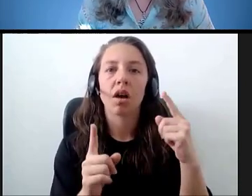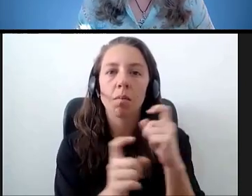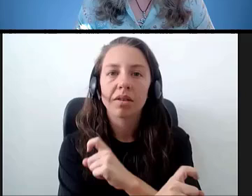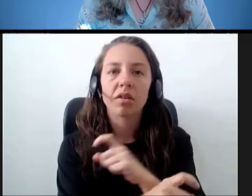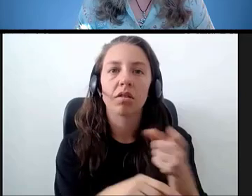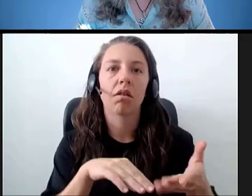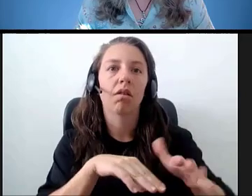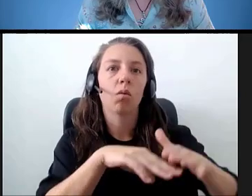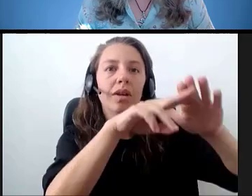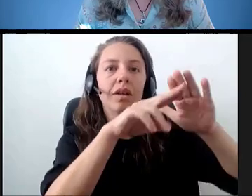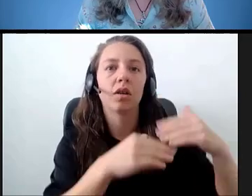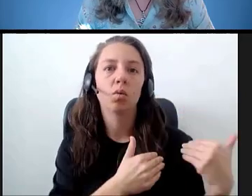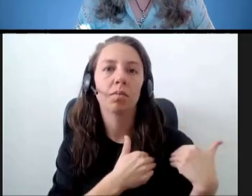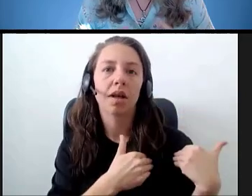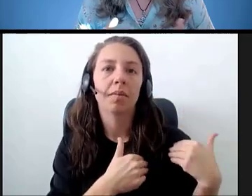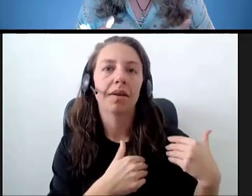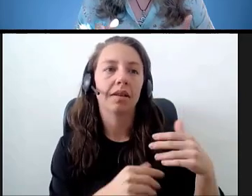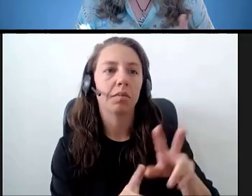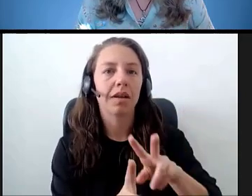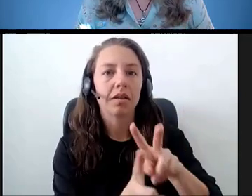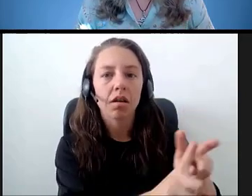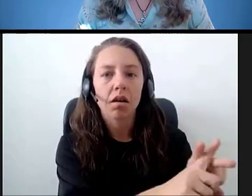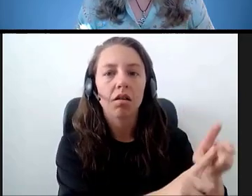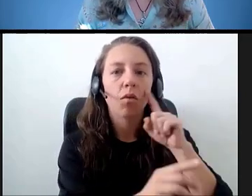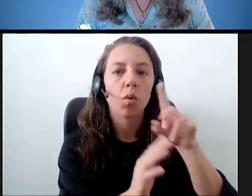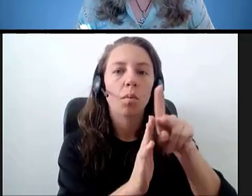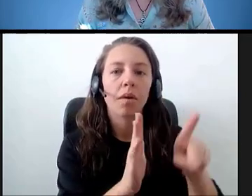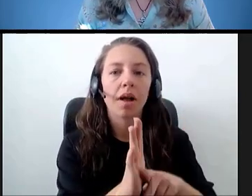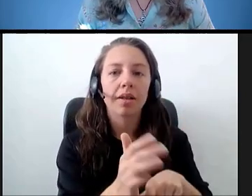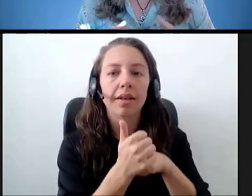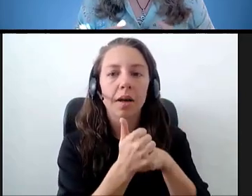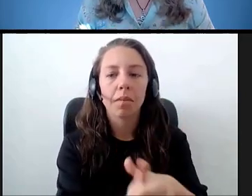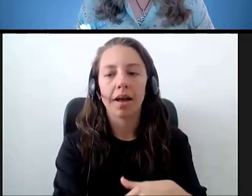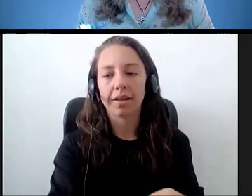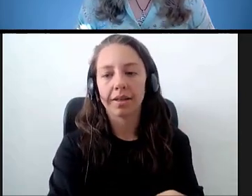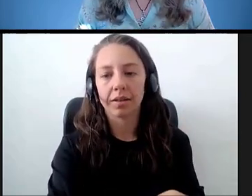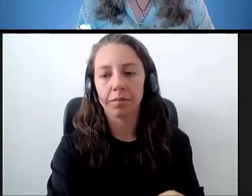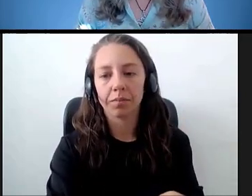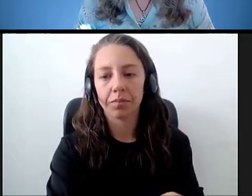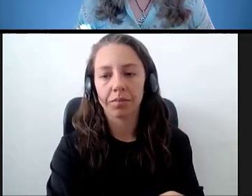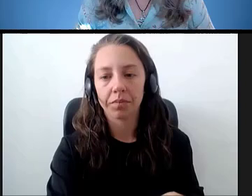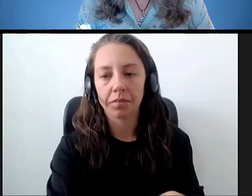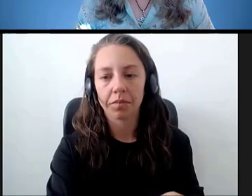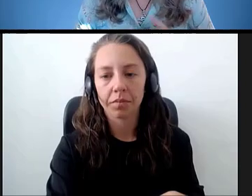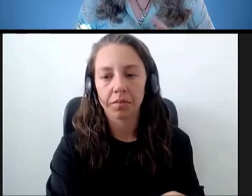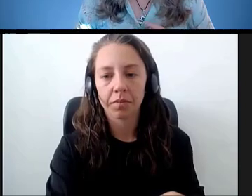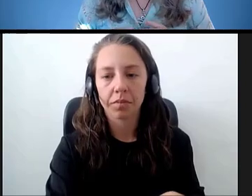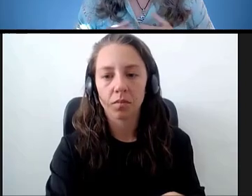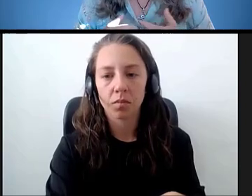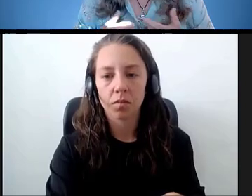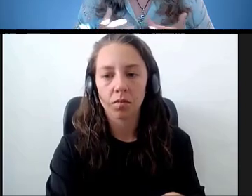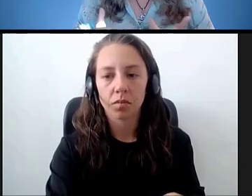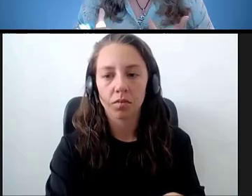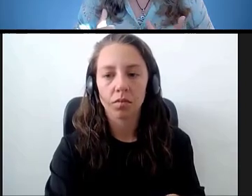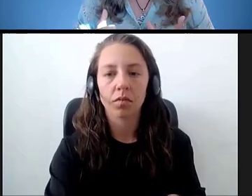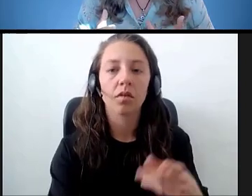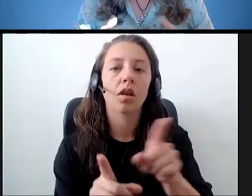being assigned to peer reviewers around policy compliance. You know, NIH has also heard concerns about the influence of reputational bias.